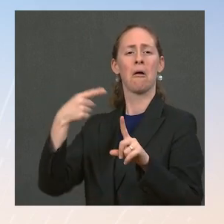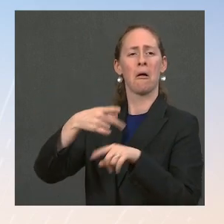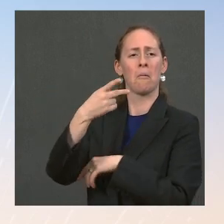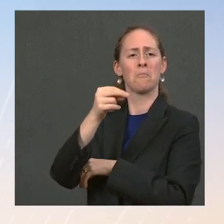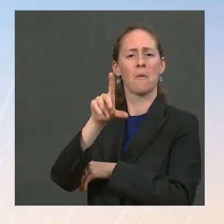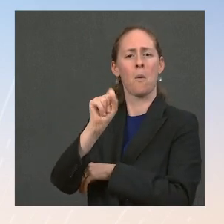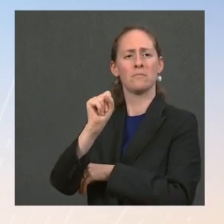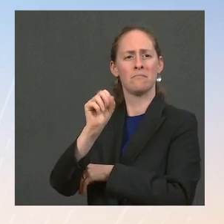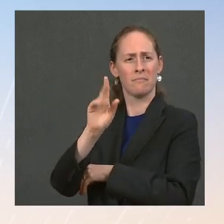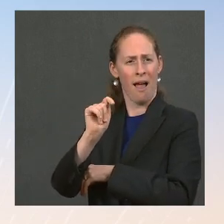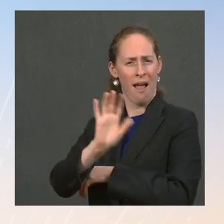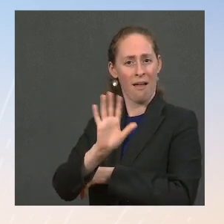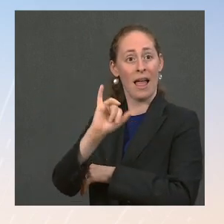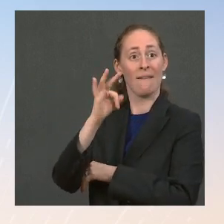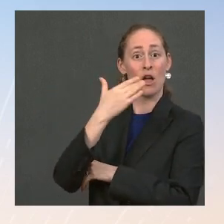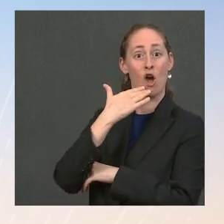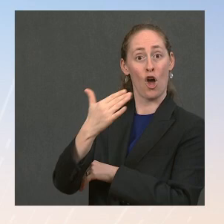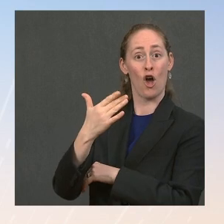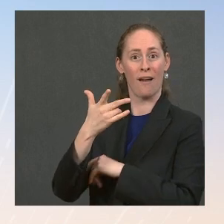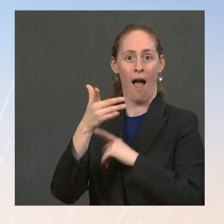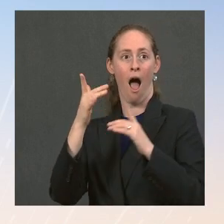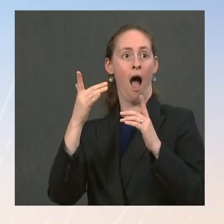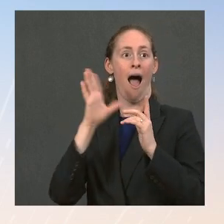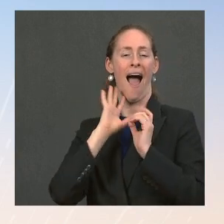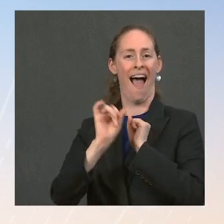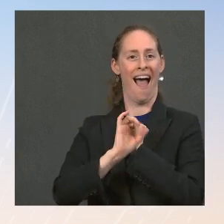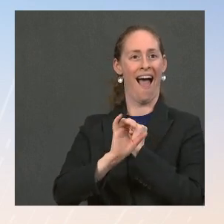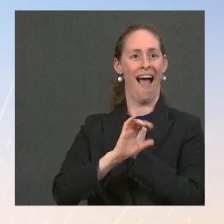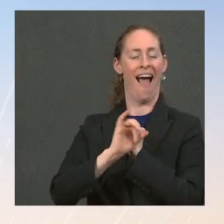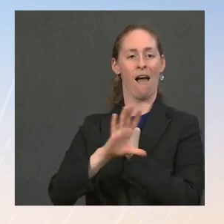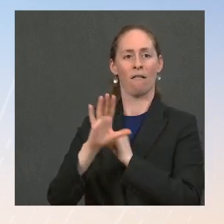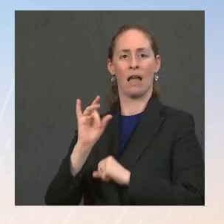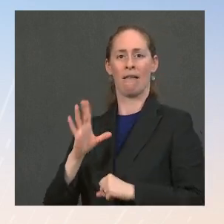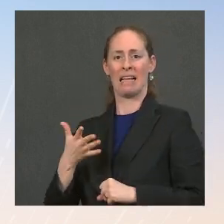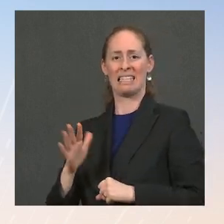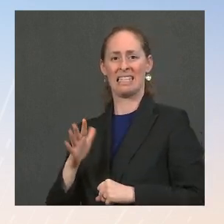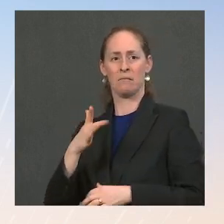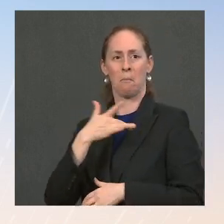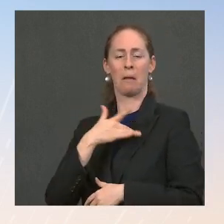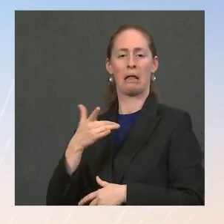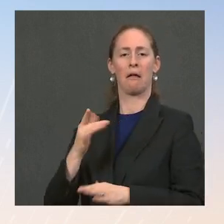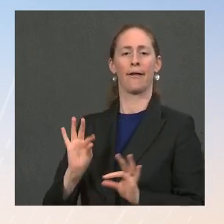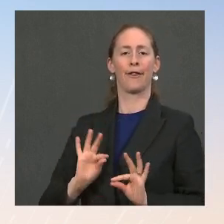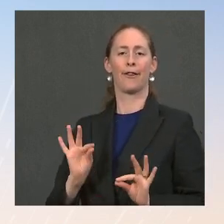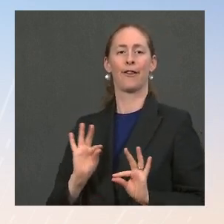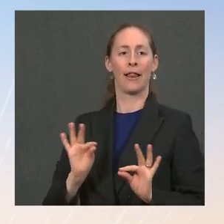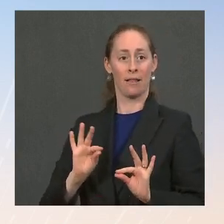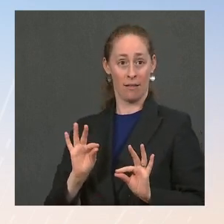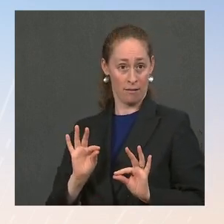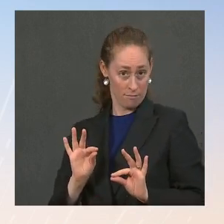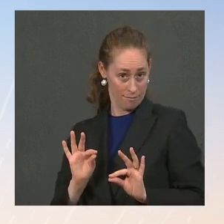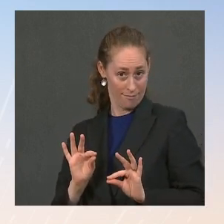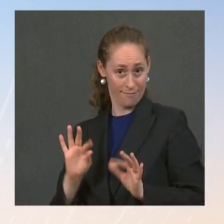So, what do you make of these really terrible polls? Are they that he's doing something wrong? Is it just the communication?